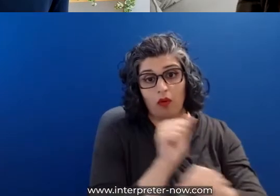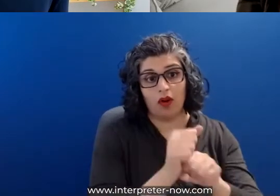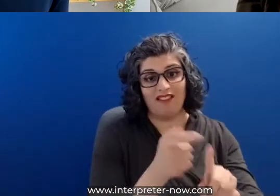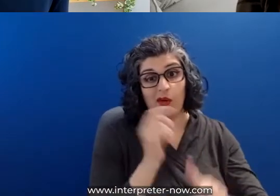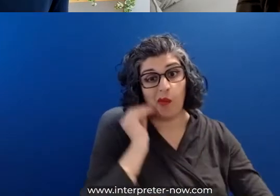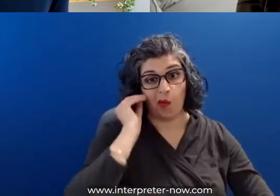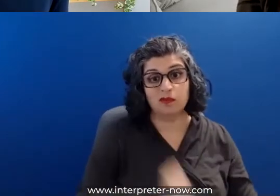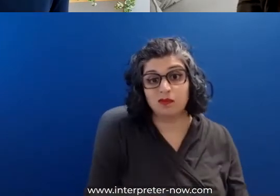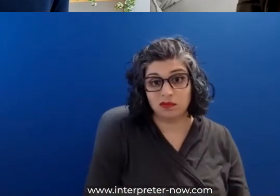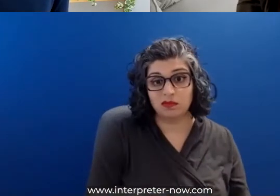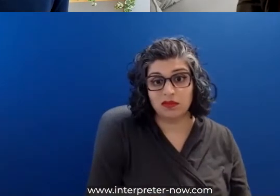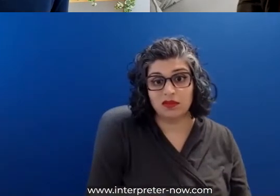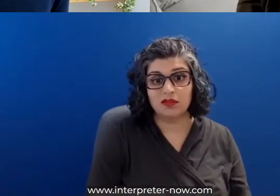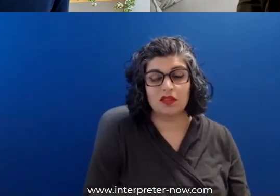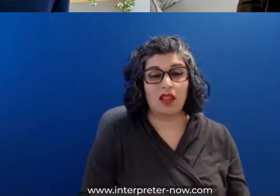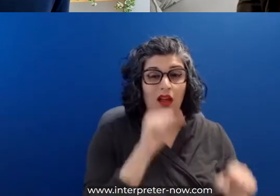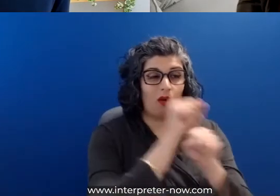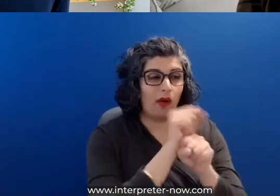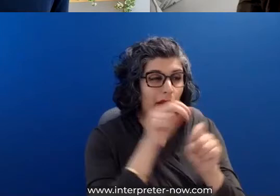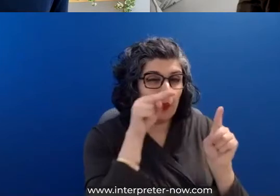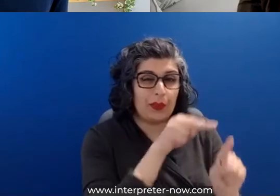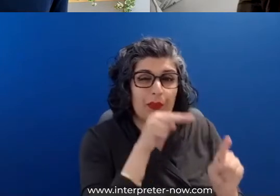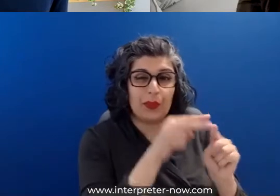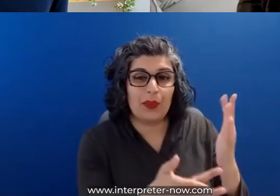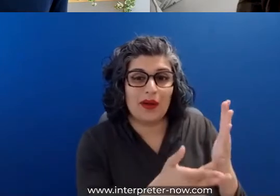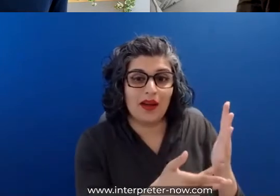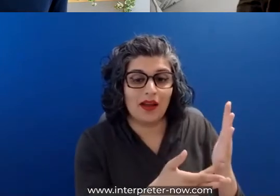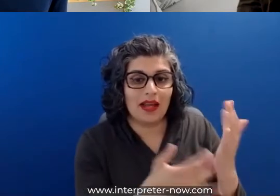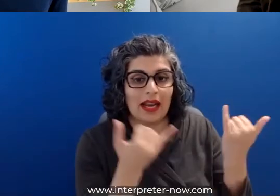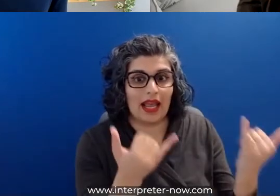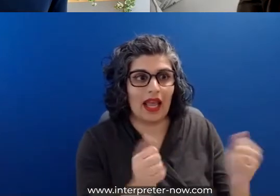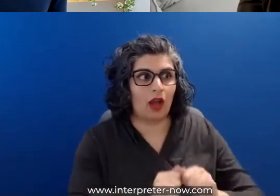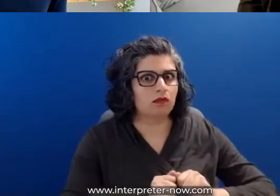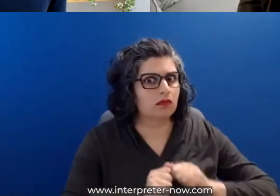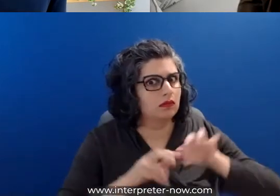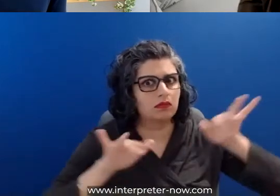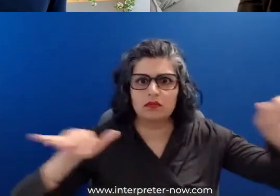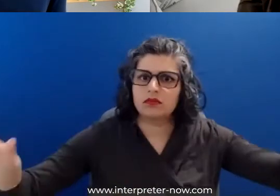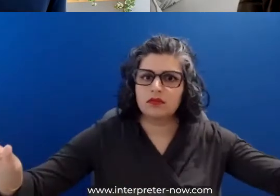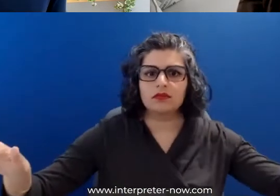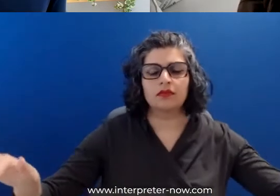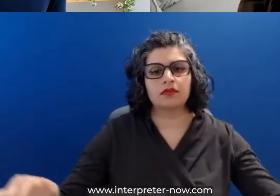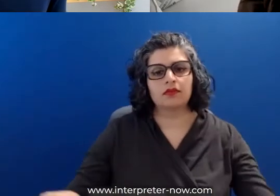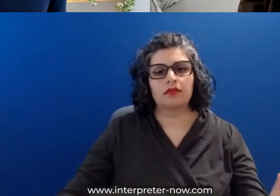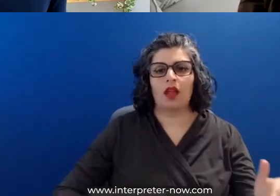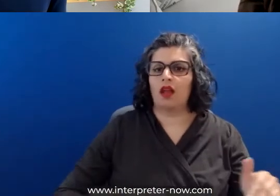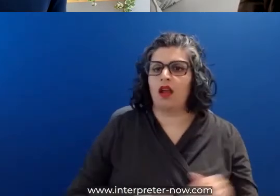That worker surveillance technology is now pervasive and nearly ubiquitous, and it's